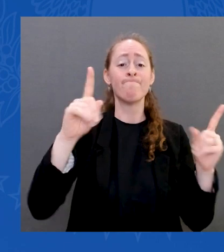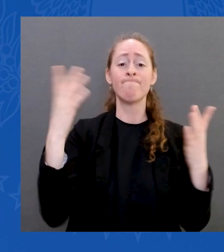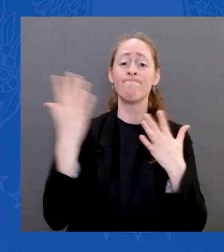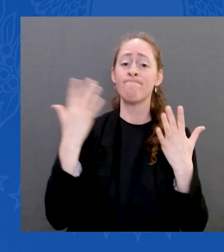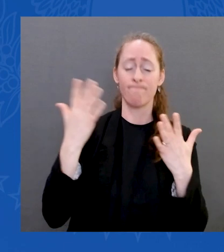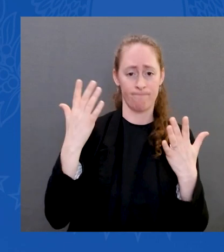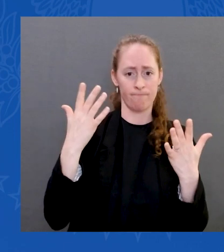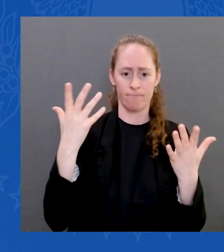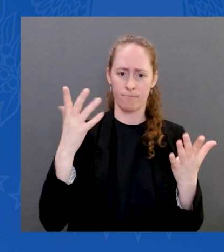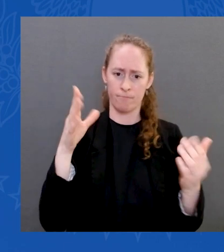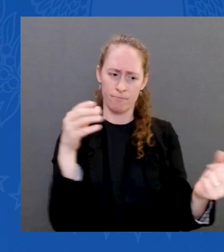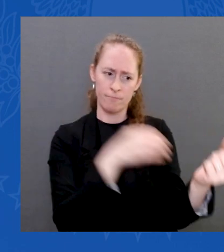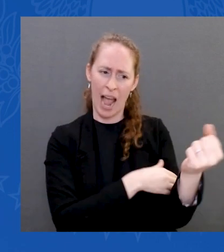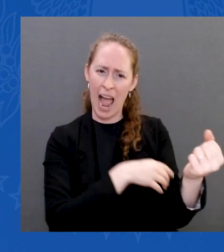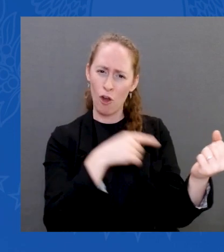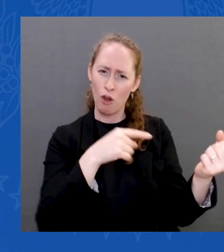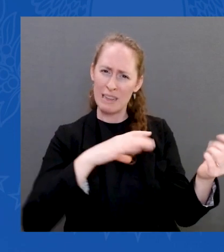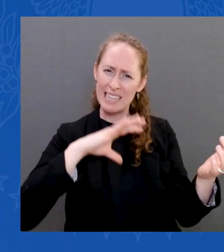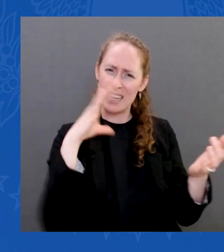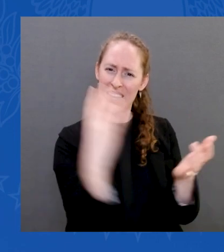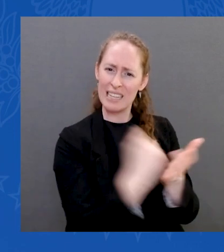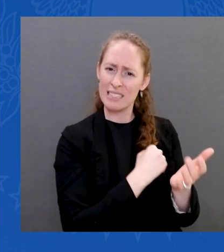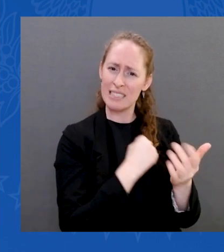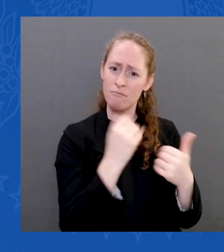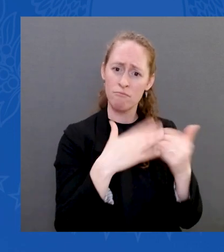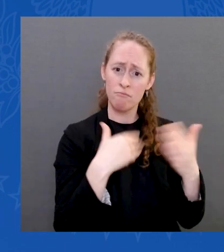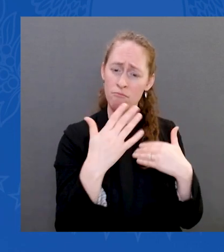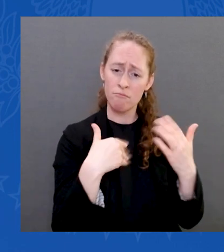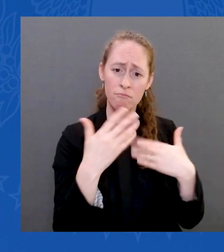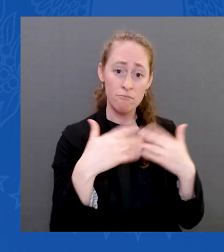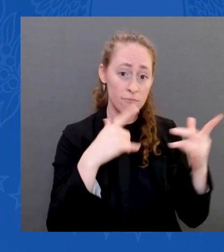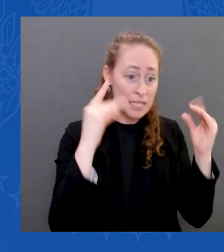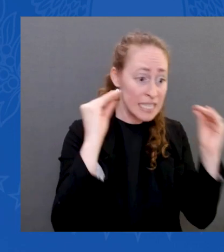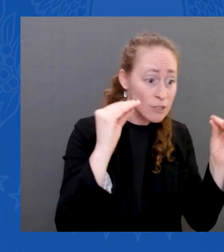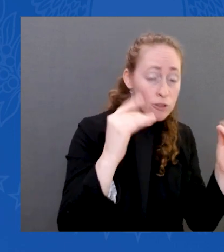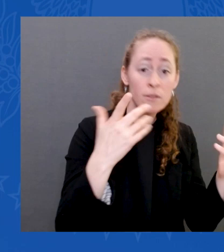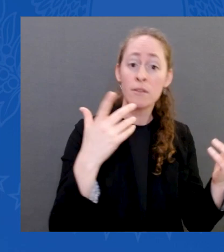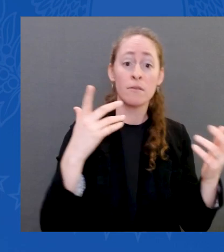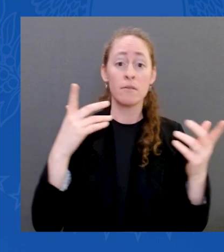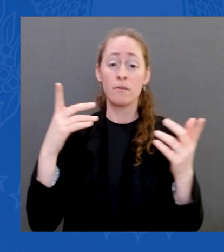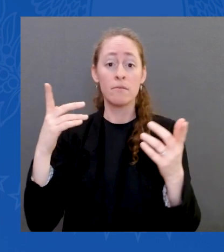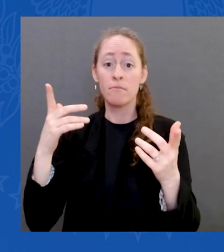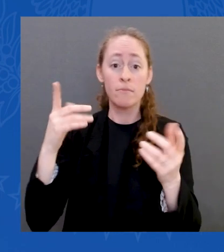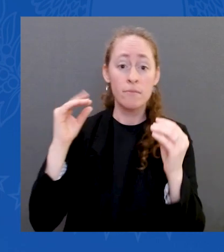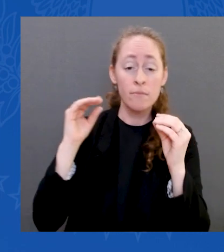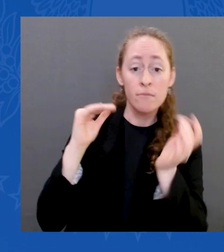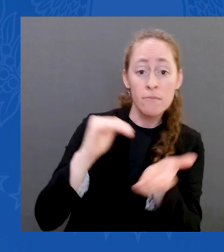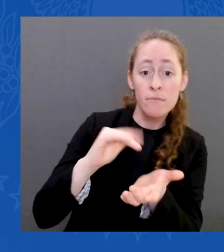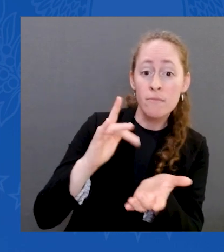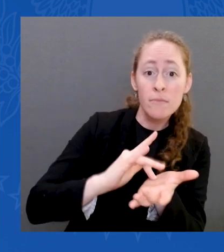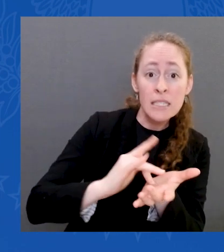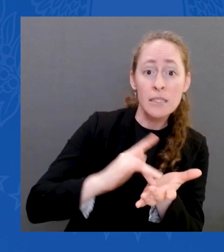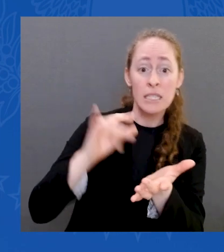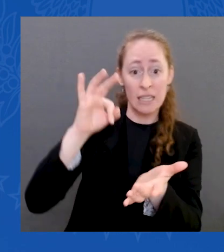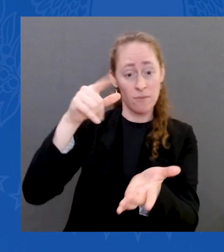the power of a doctor, the power of a leader. When someone who is relying on you or you cannot --